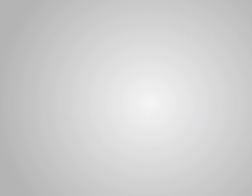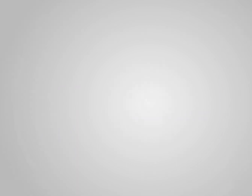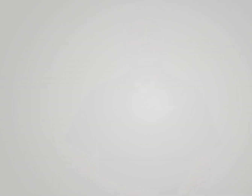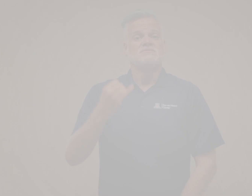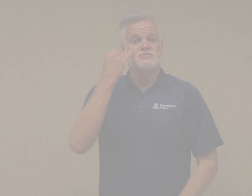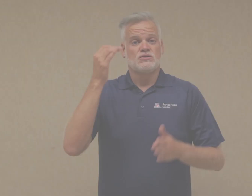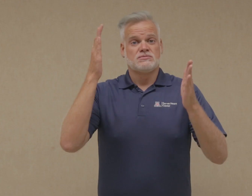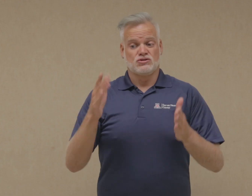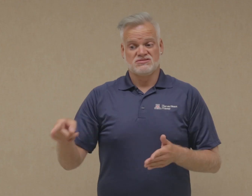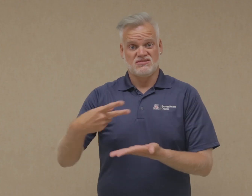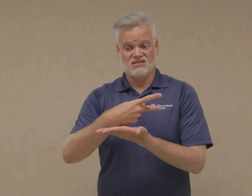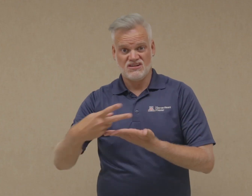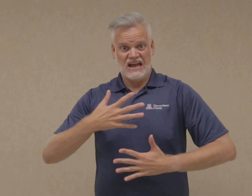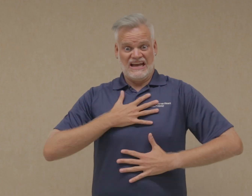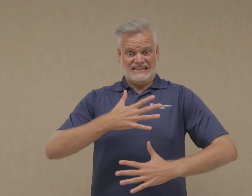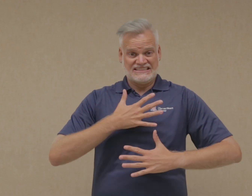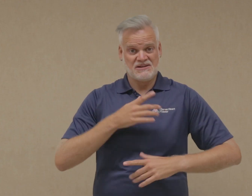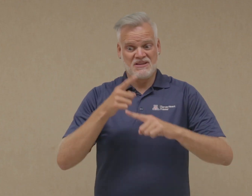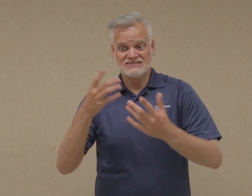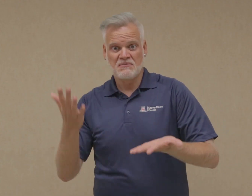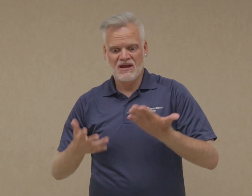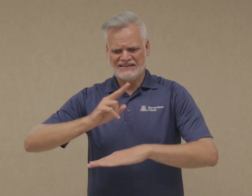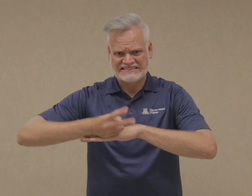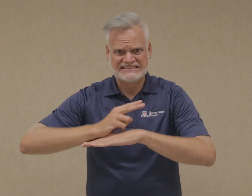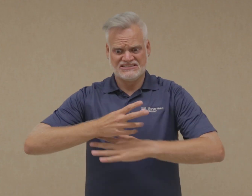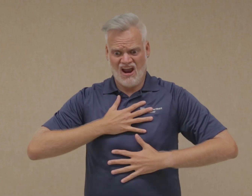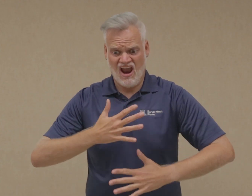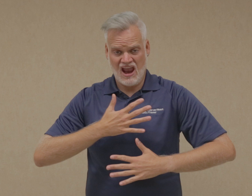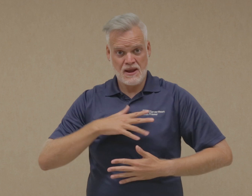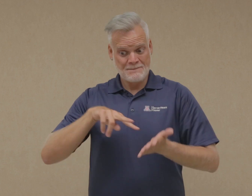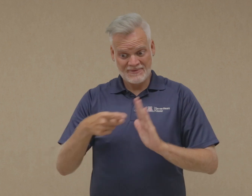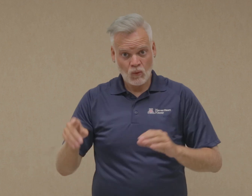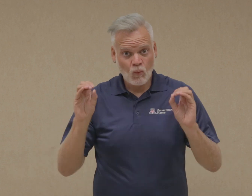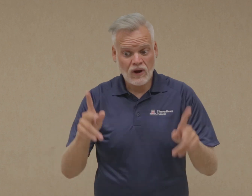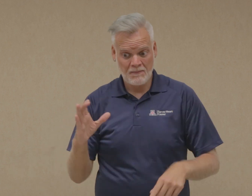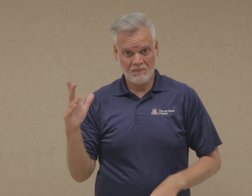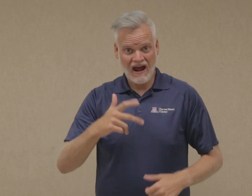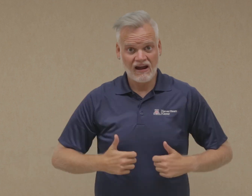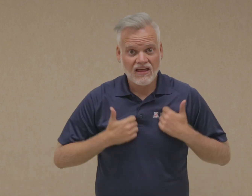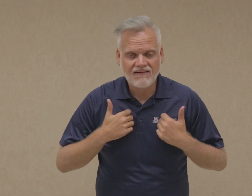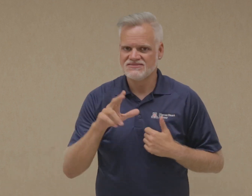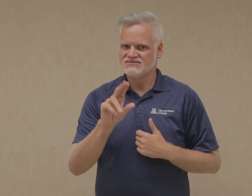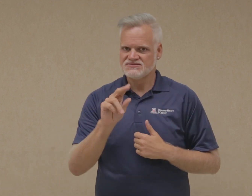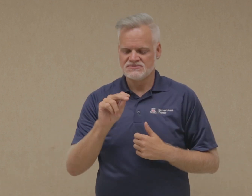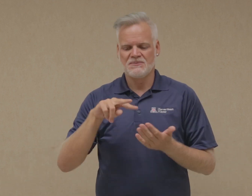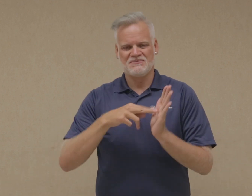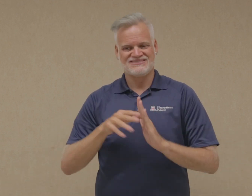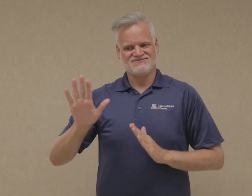Gasping is not normal breathing and it isn't a sign that you have brought this person back to life. Gasping is inconsistent breathing and the patient